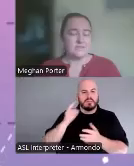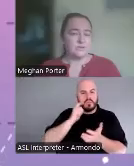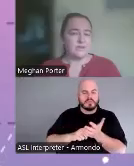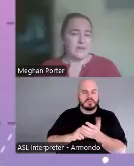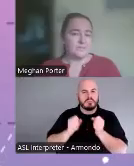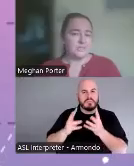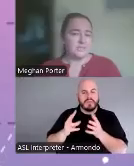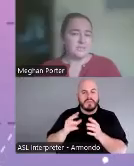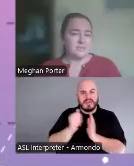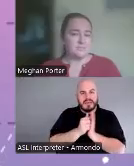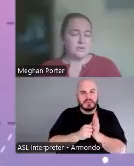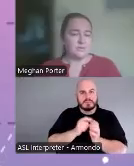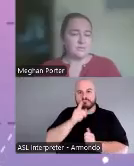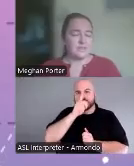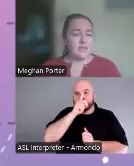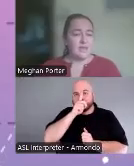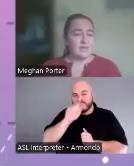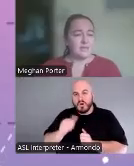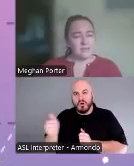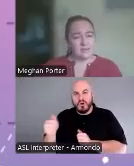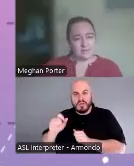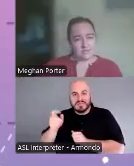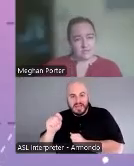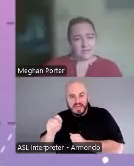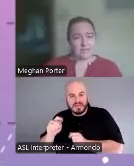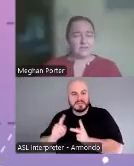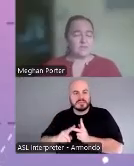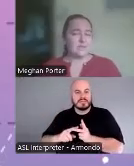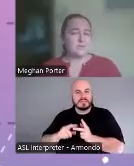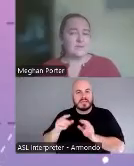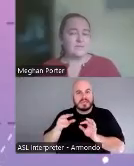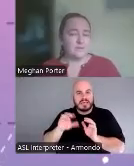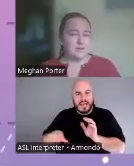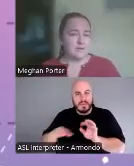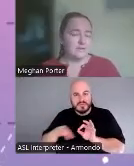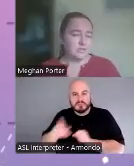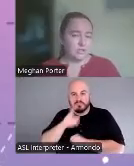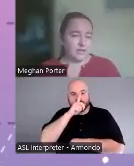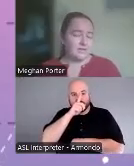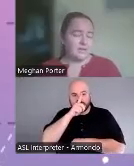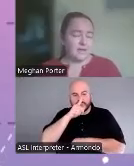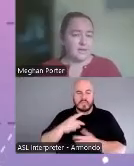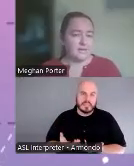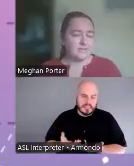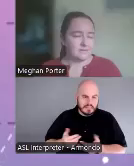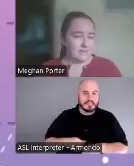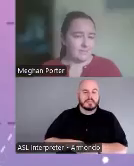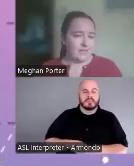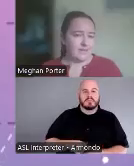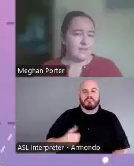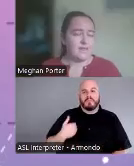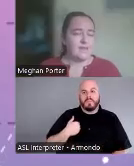or captions in their posts. During the 2024, July campaign--